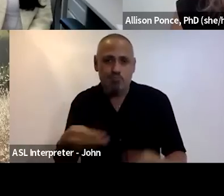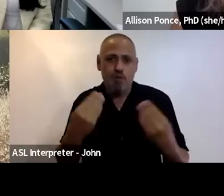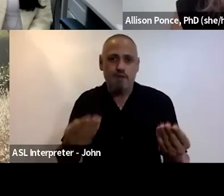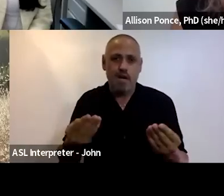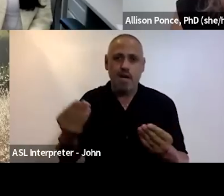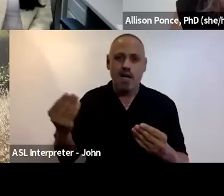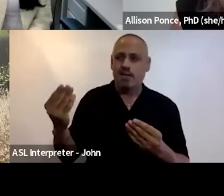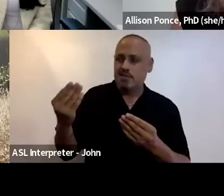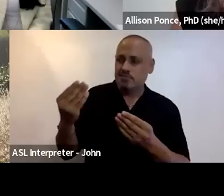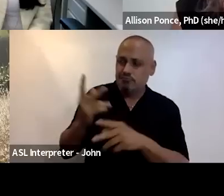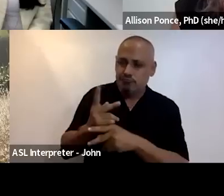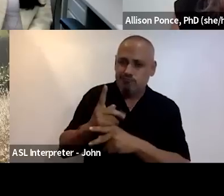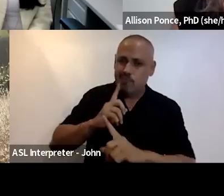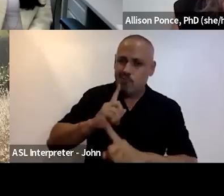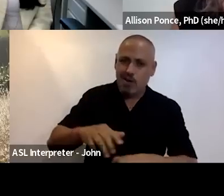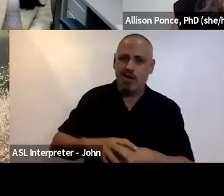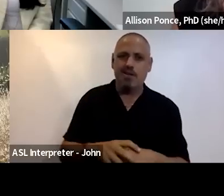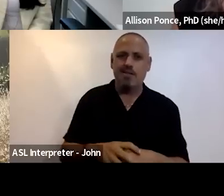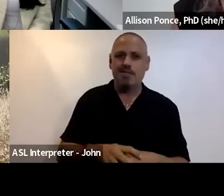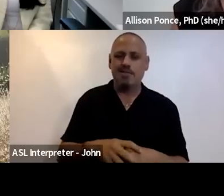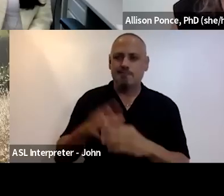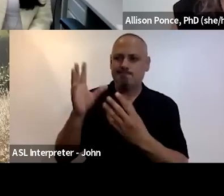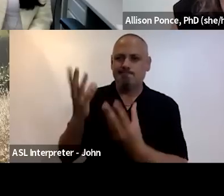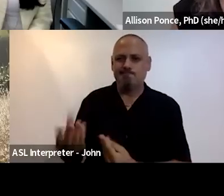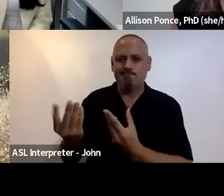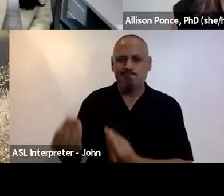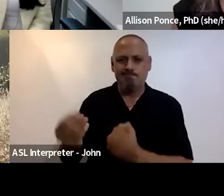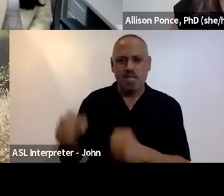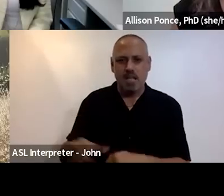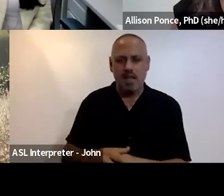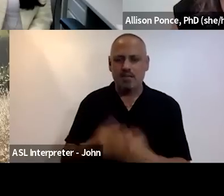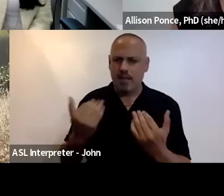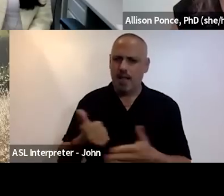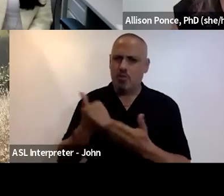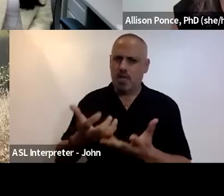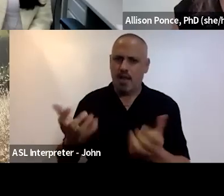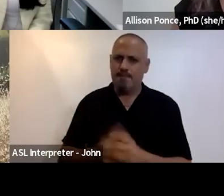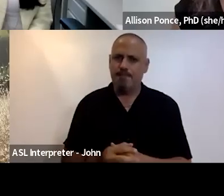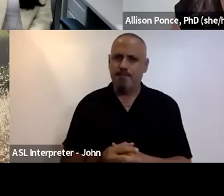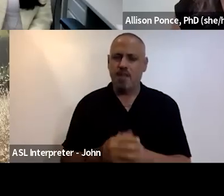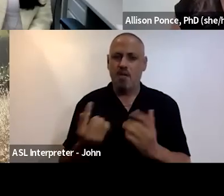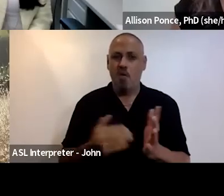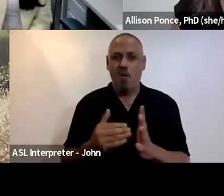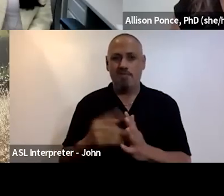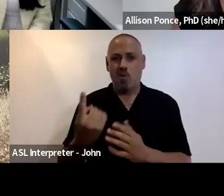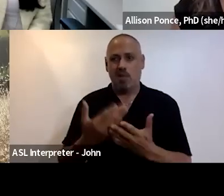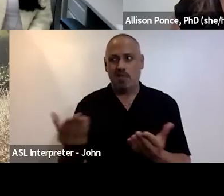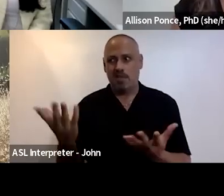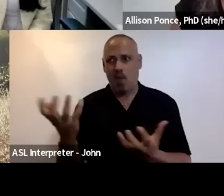provide a caring response, provide some empathy, that goes a long way and often is the only thing that people are really looking for.